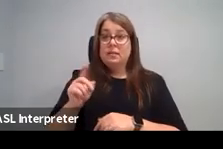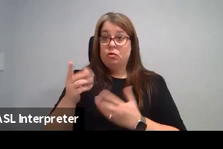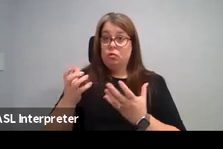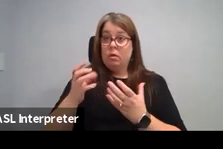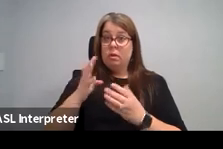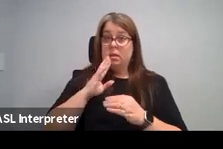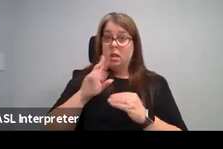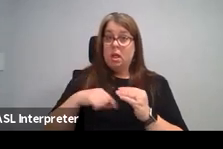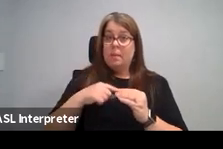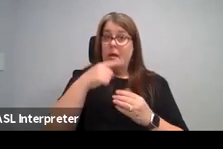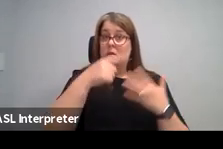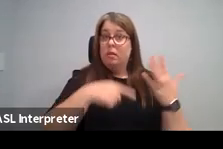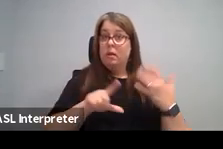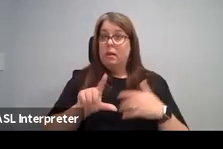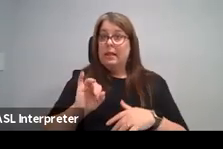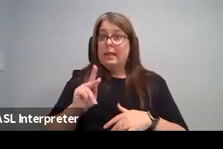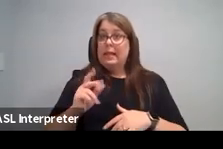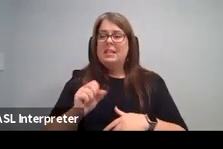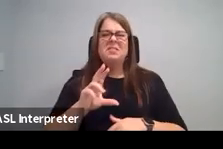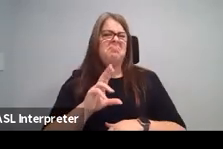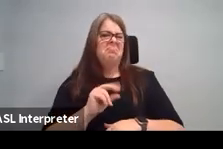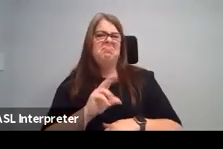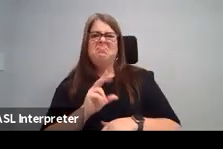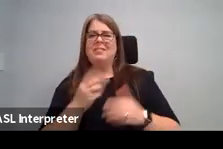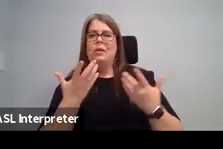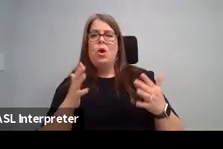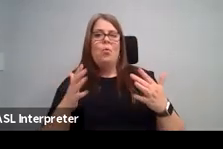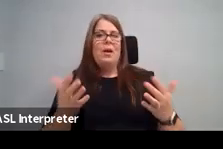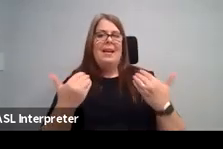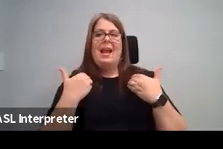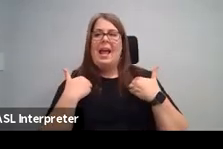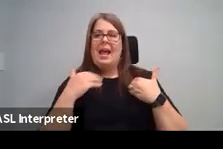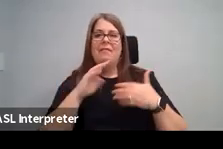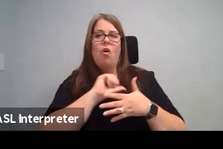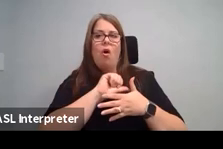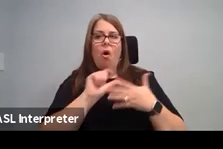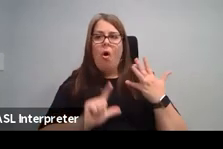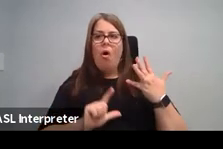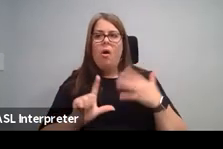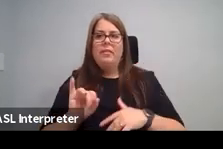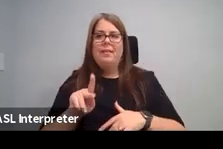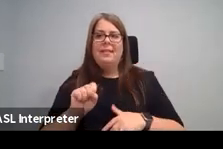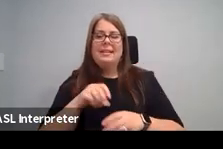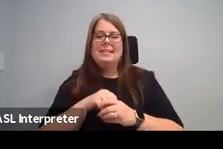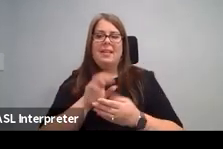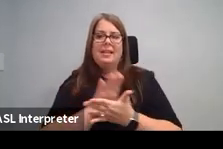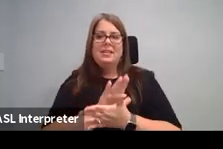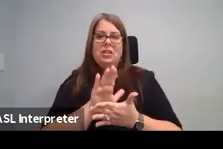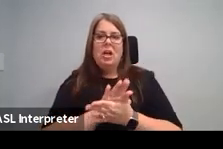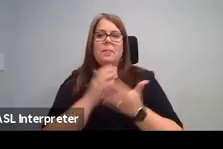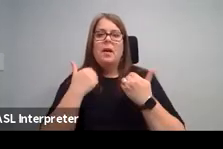Allison Frenzel : Know all these links are on your document. So really it's just, we're just kind of showing you what they're for. So there's some random links on that document and